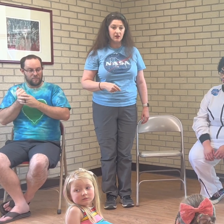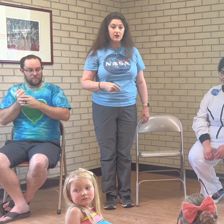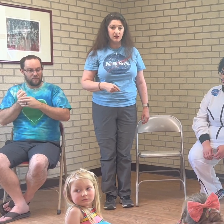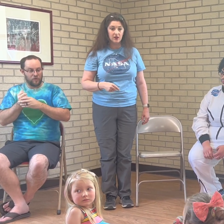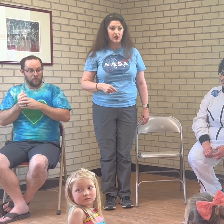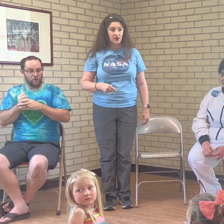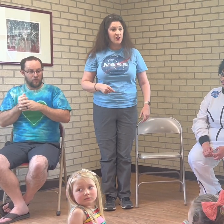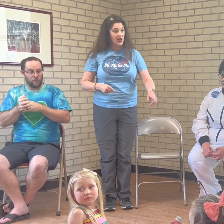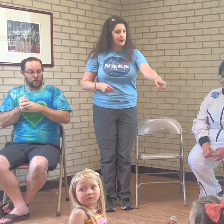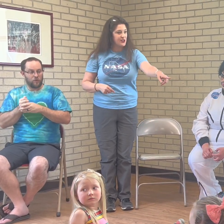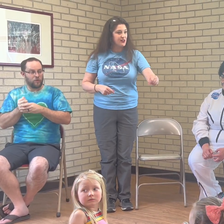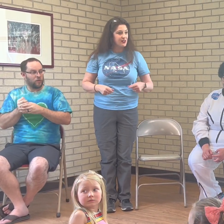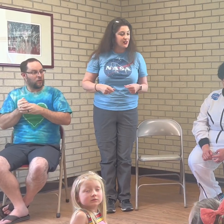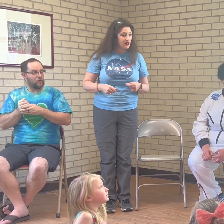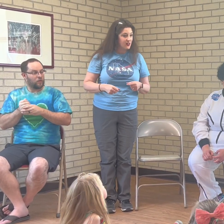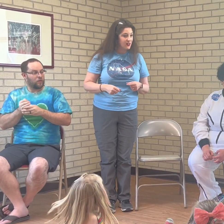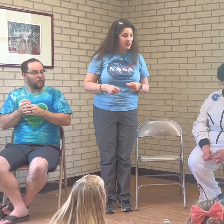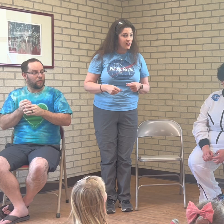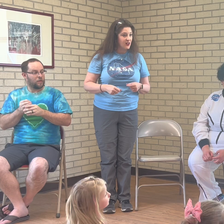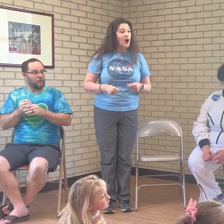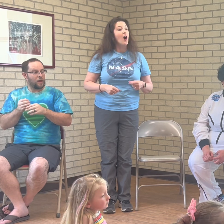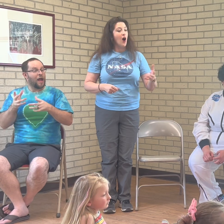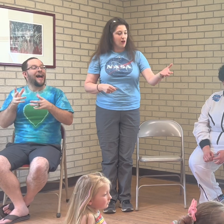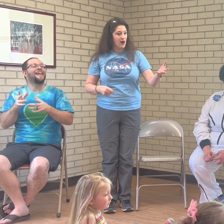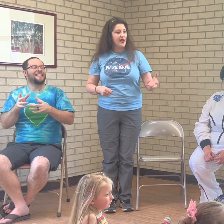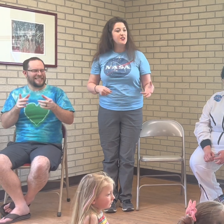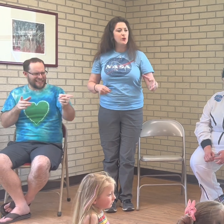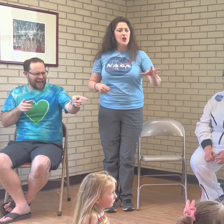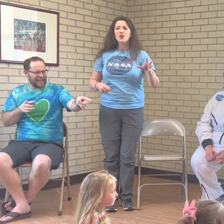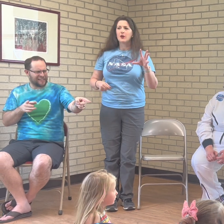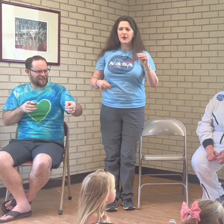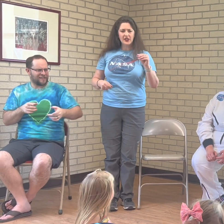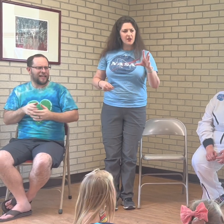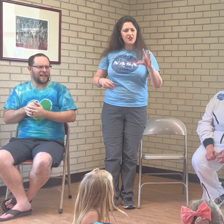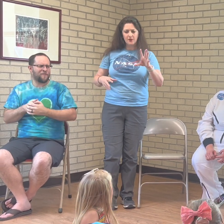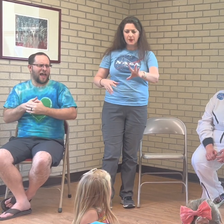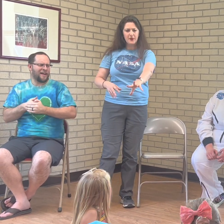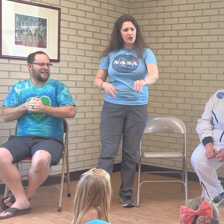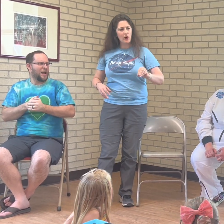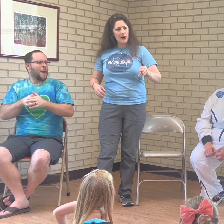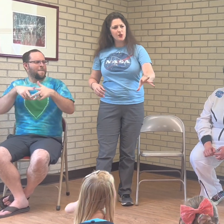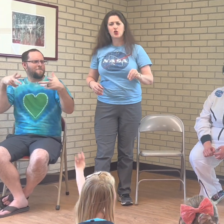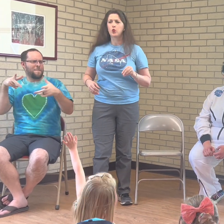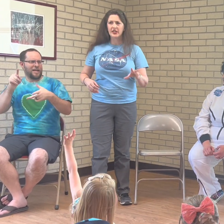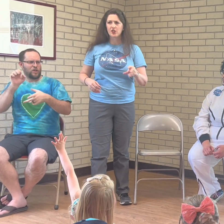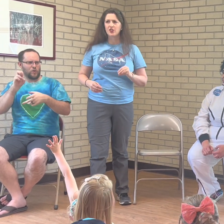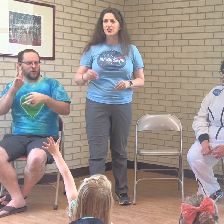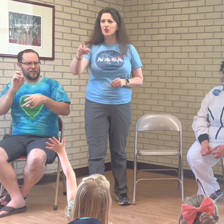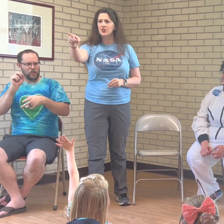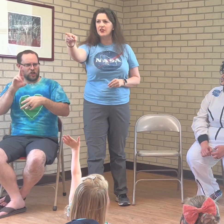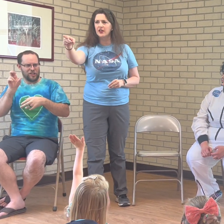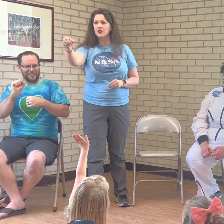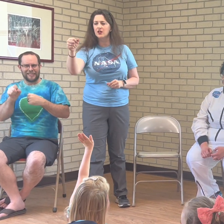Dr. Shannon: Okay. How about you? Alright, some big Grabbers, tweezers, these sorts of things.